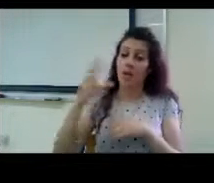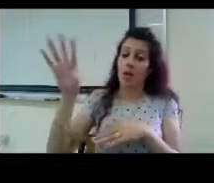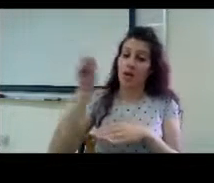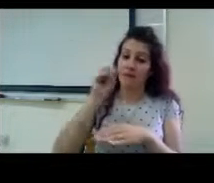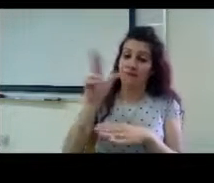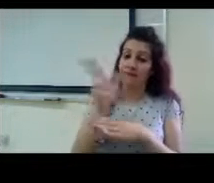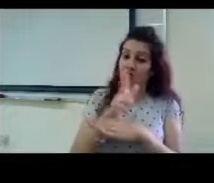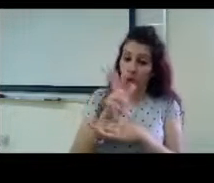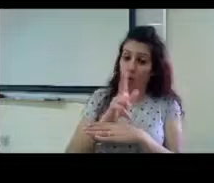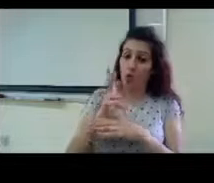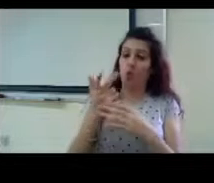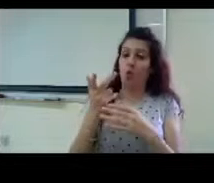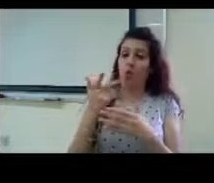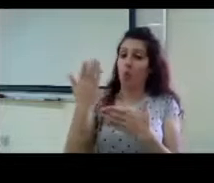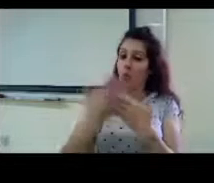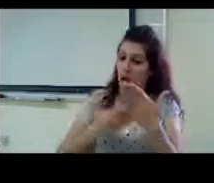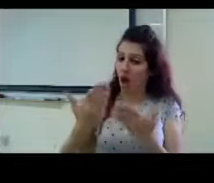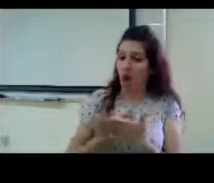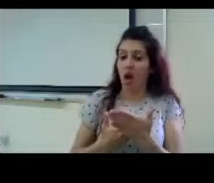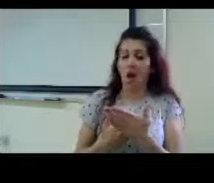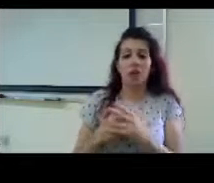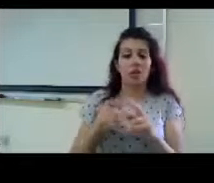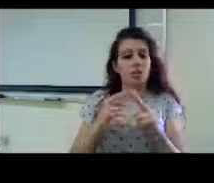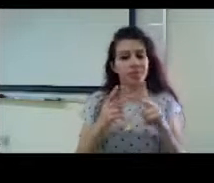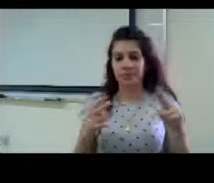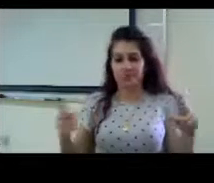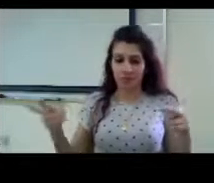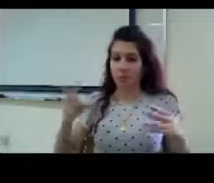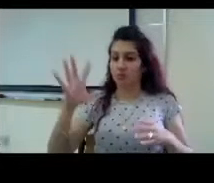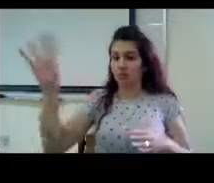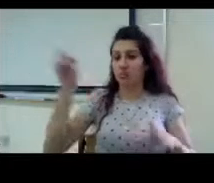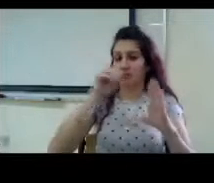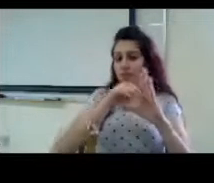covert response and how did the colibri platform help us as you know with the